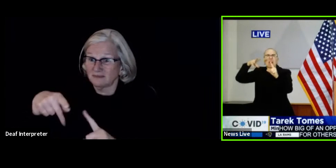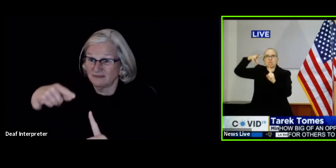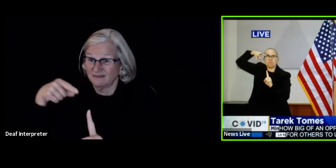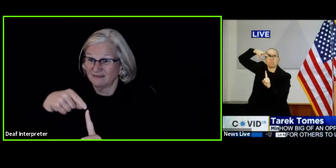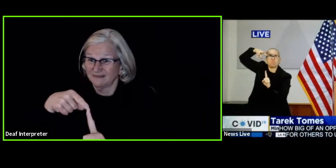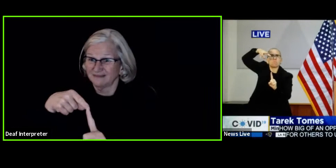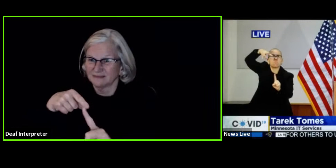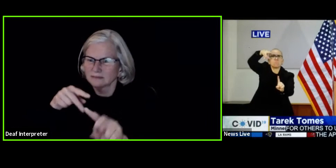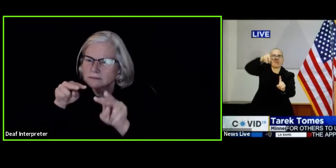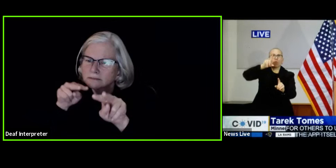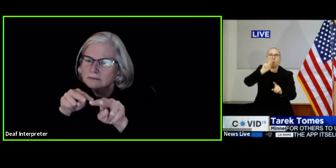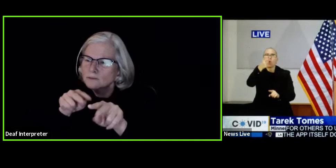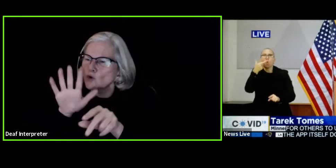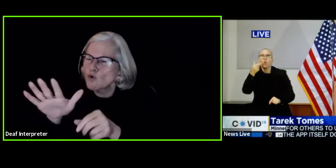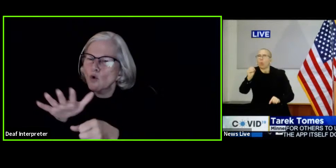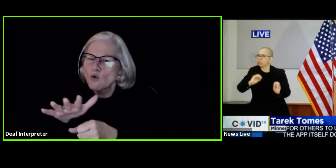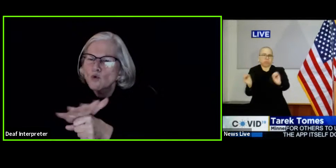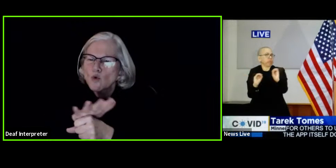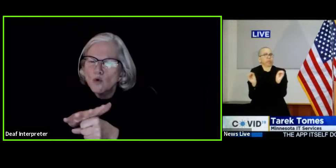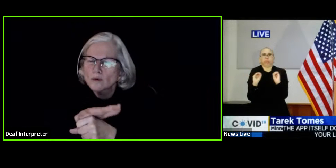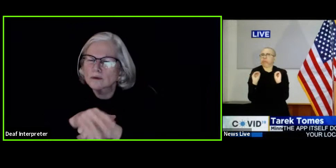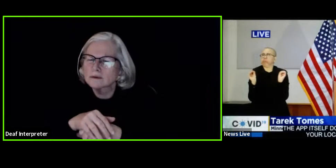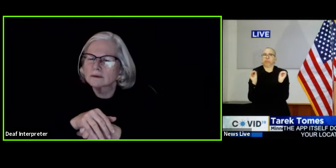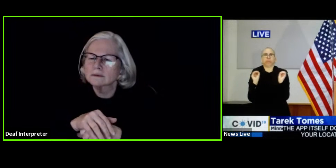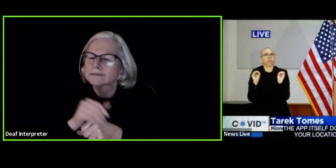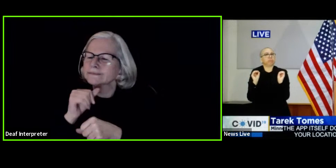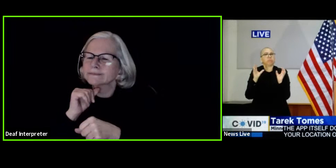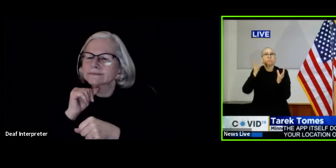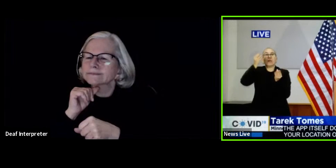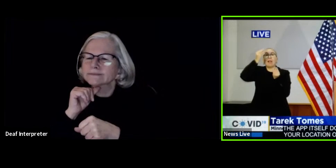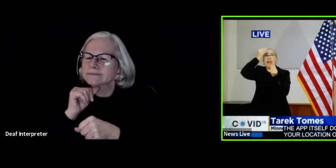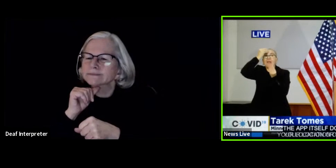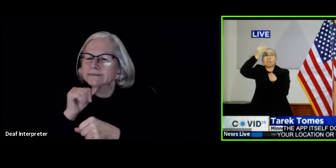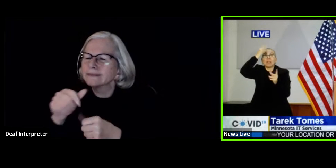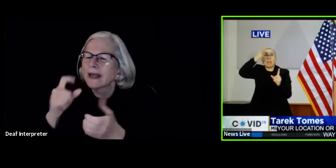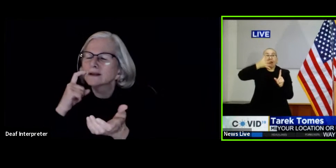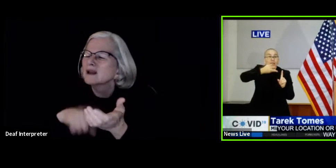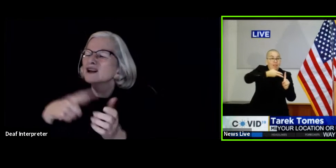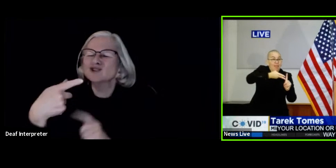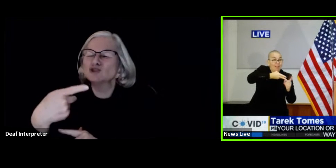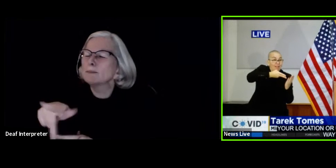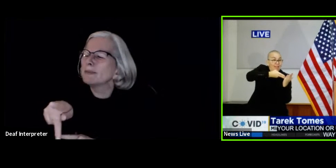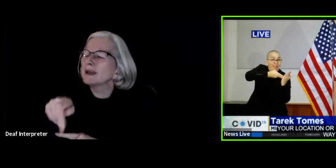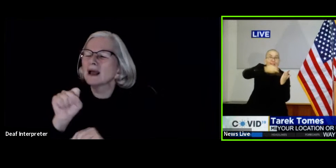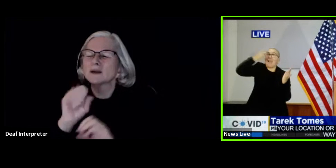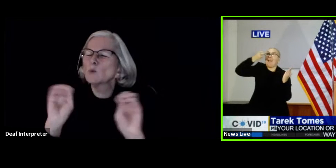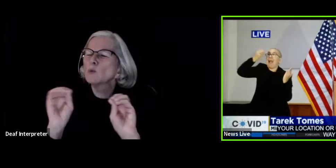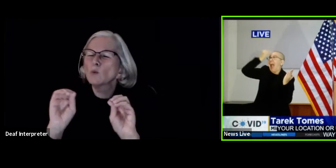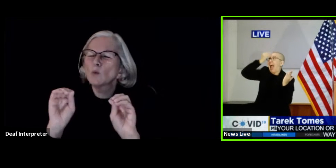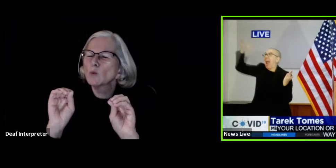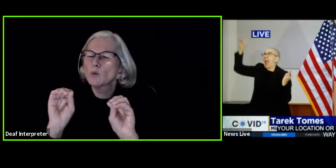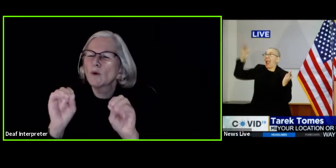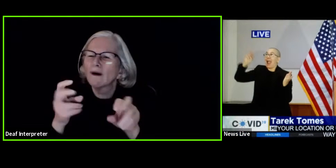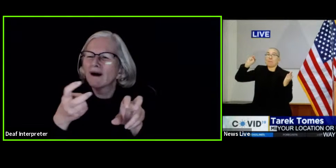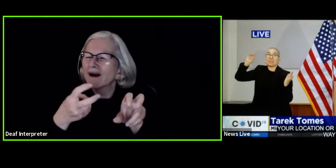ANYONE ELSE RELATED TO LOCATION. IT DOES NOT USE YOUR IDENTITY. OR SHARE YOUR IDENTITY WITH OTHERS.